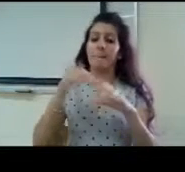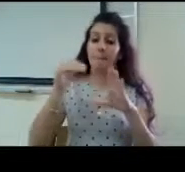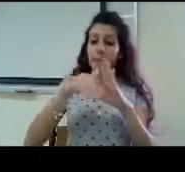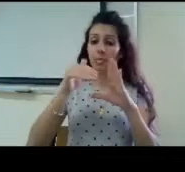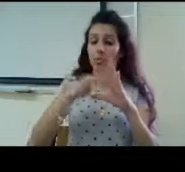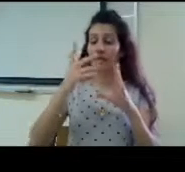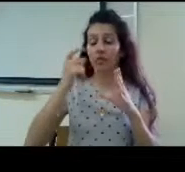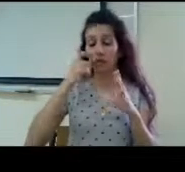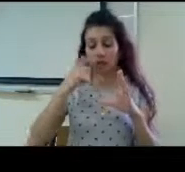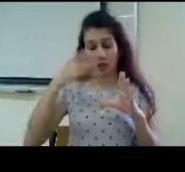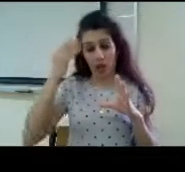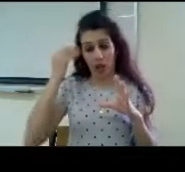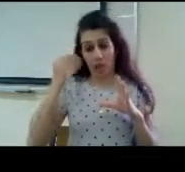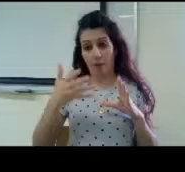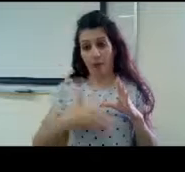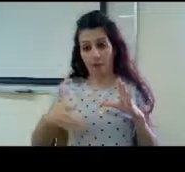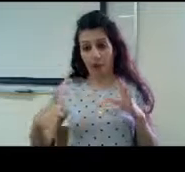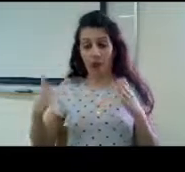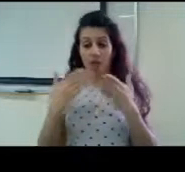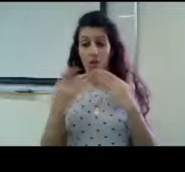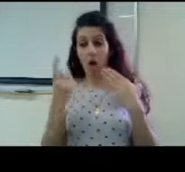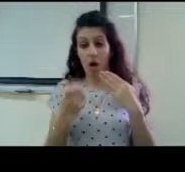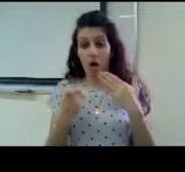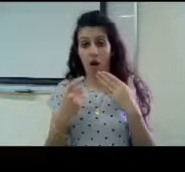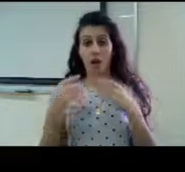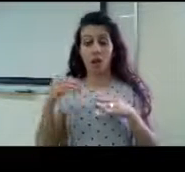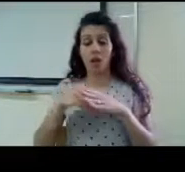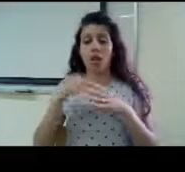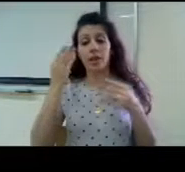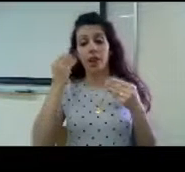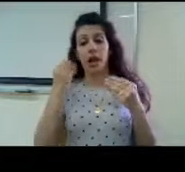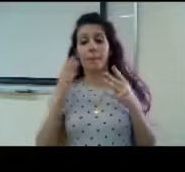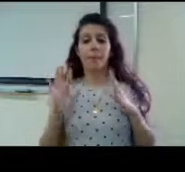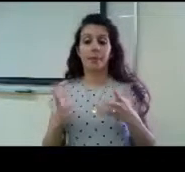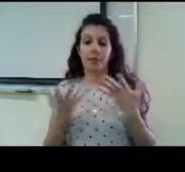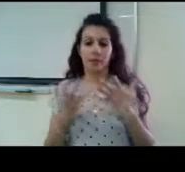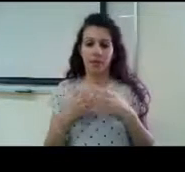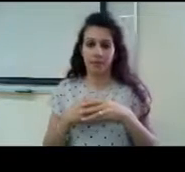not only for education but for all our work related to community-based